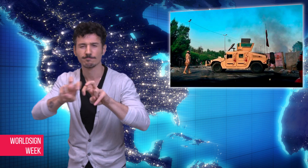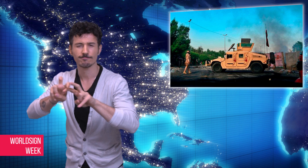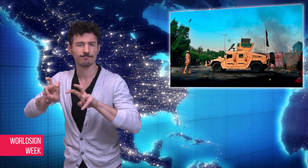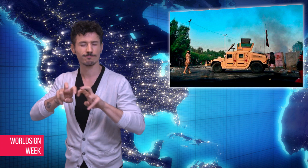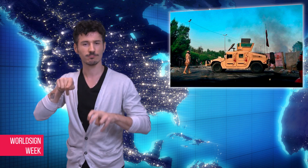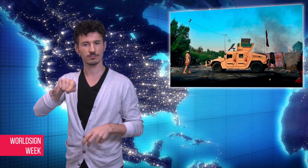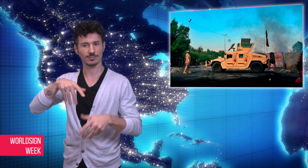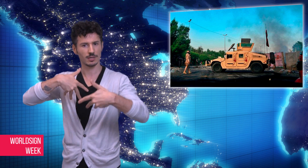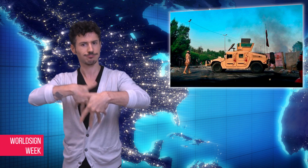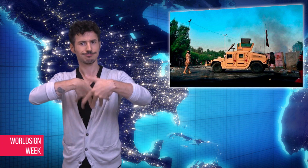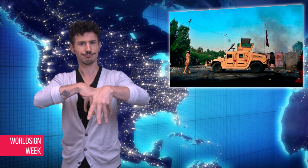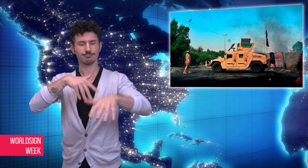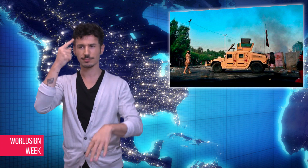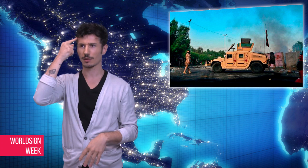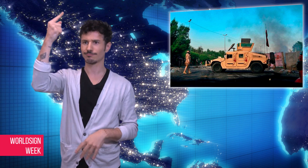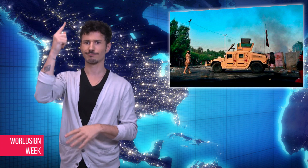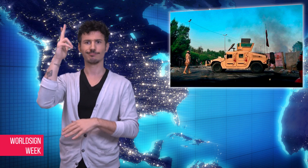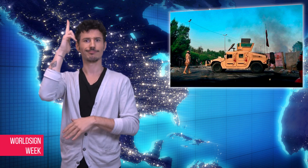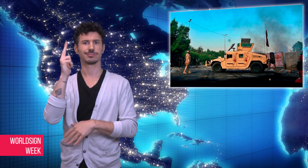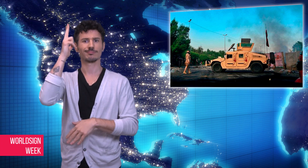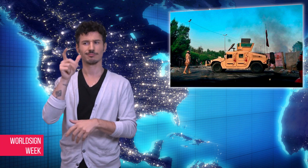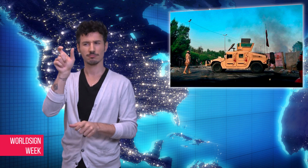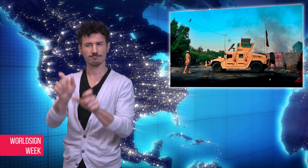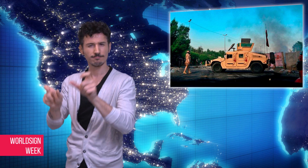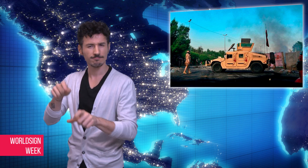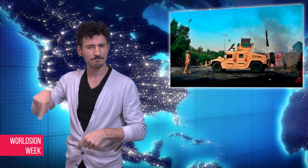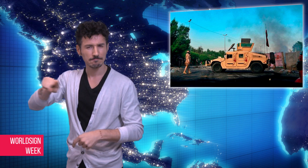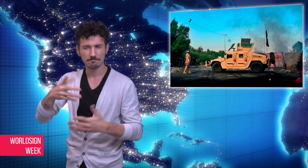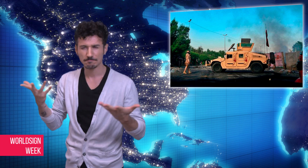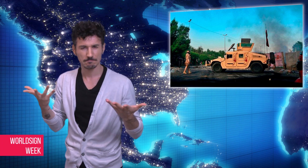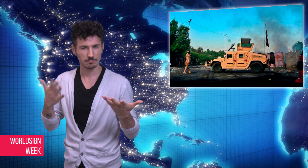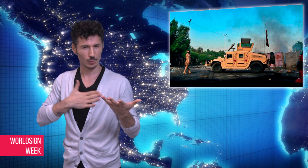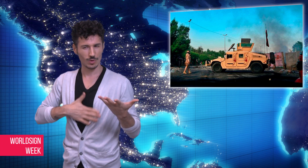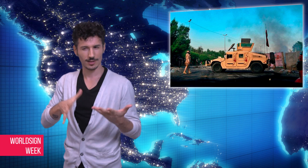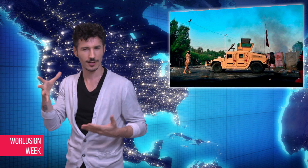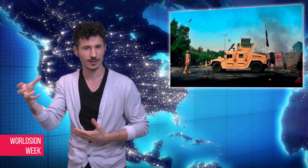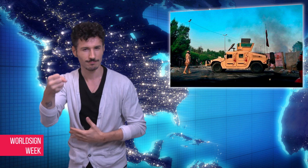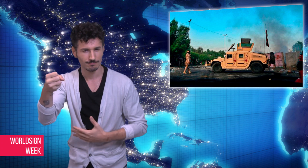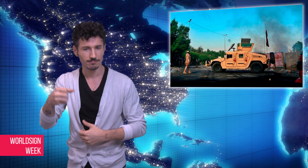underway to determine who was behind those violent